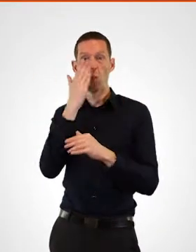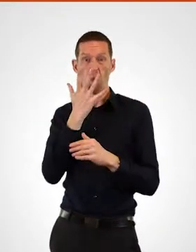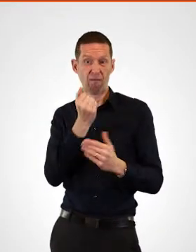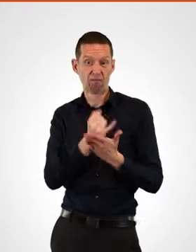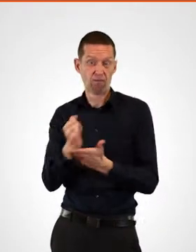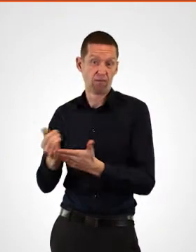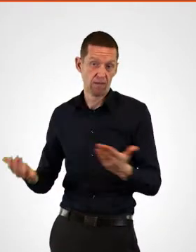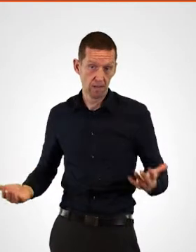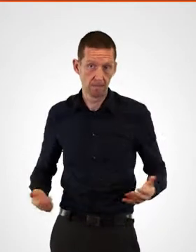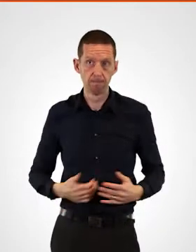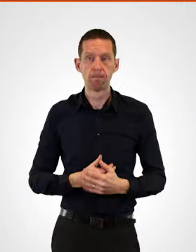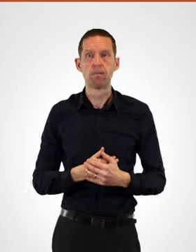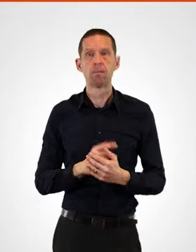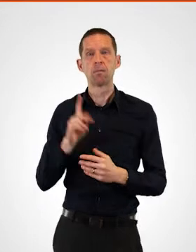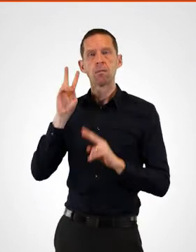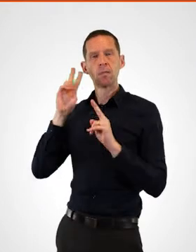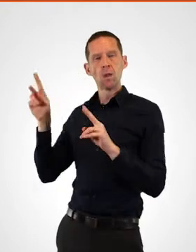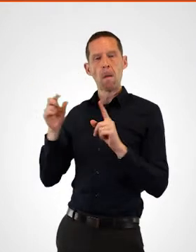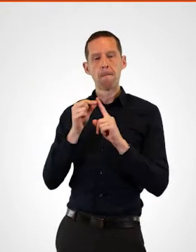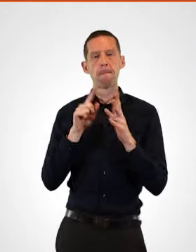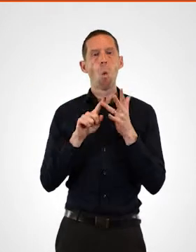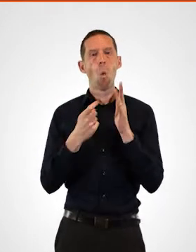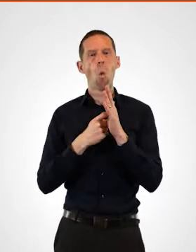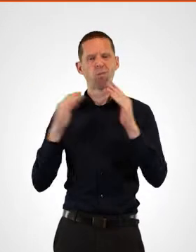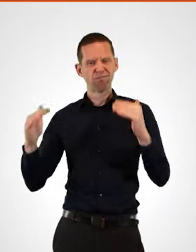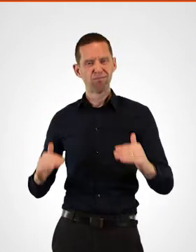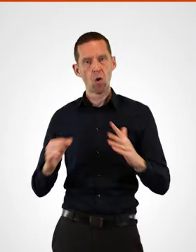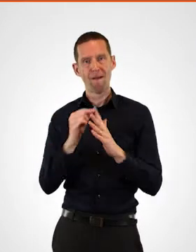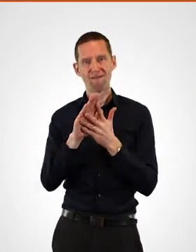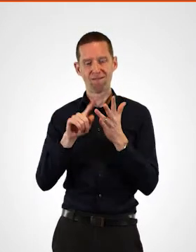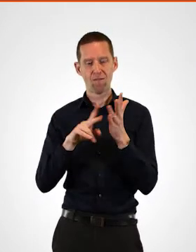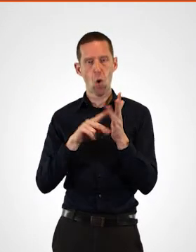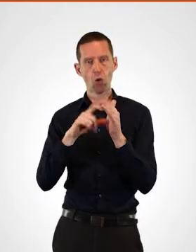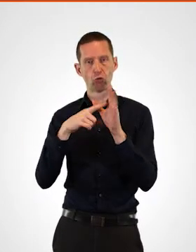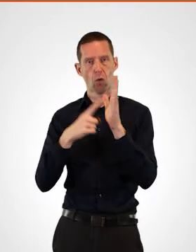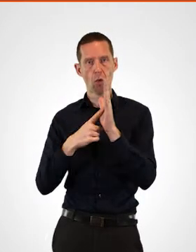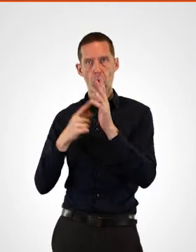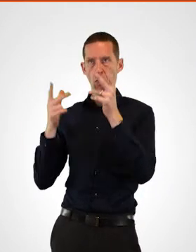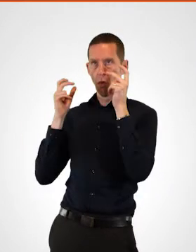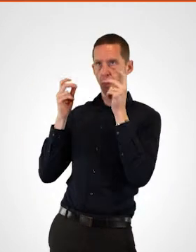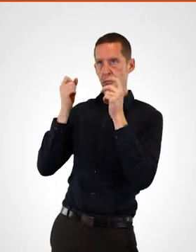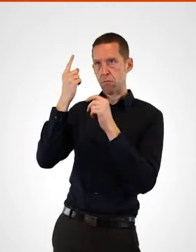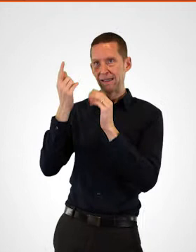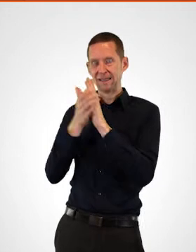And that it looks as though poor phonological skills seem to be a key component in why the benefits